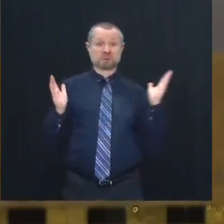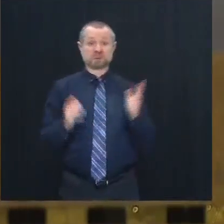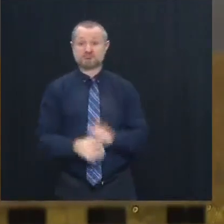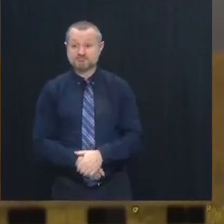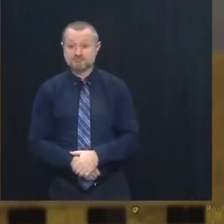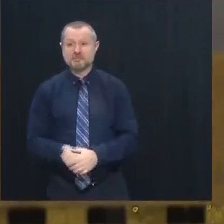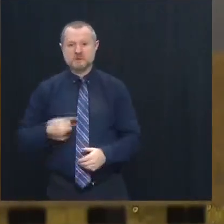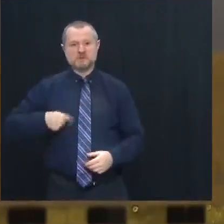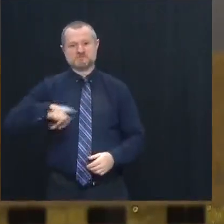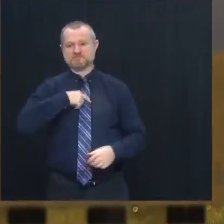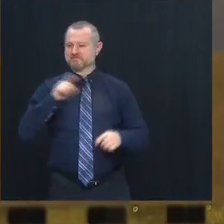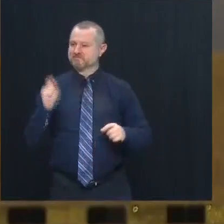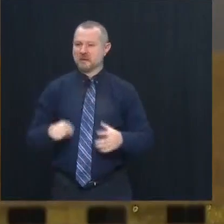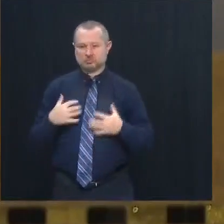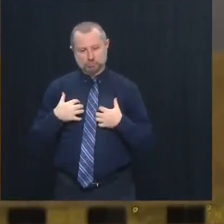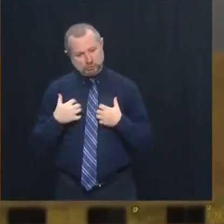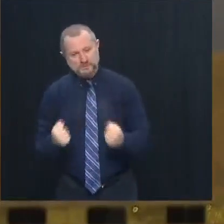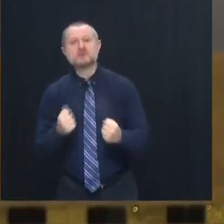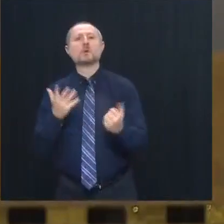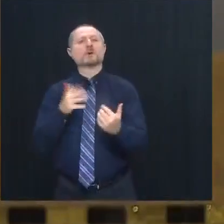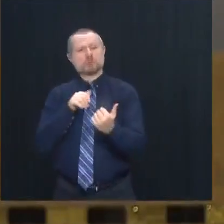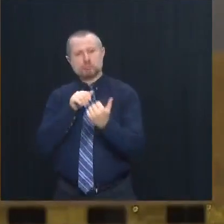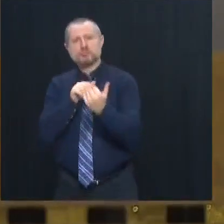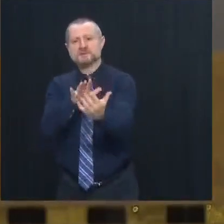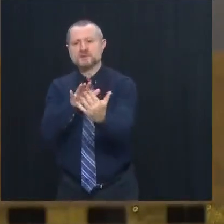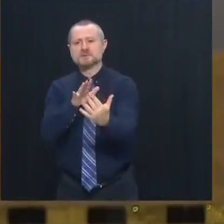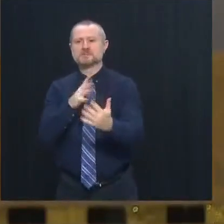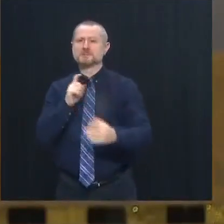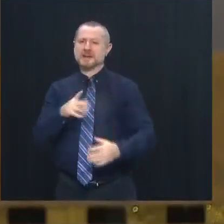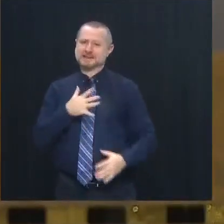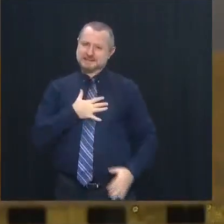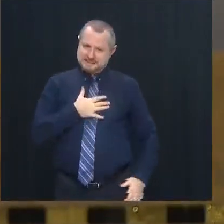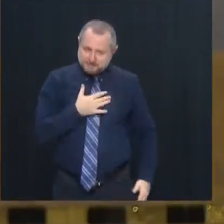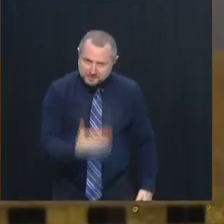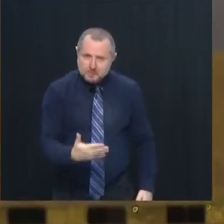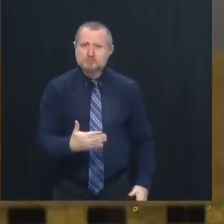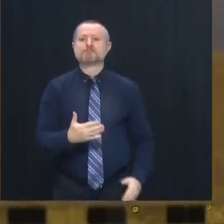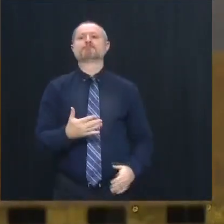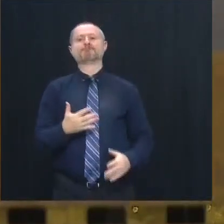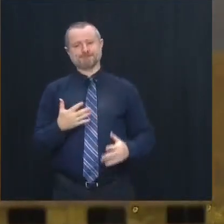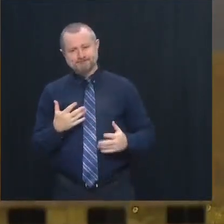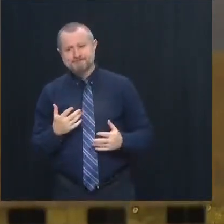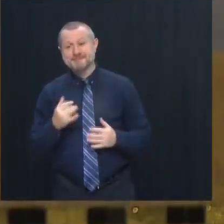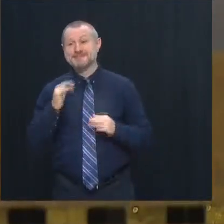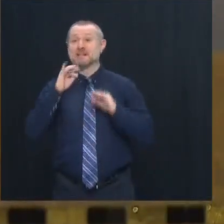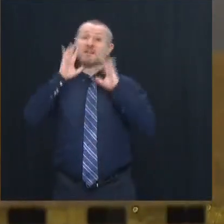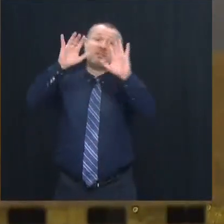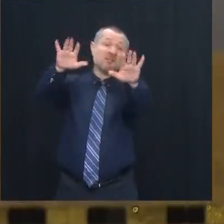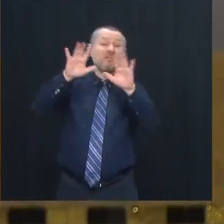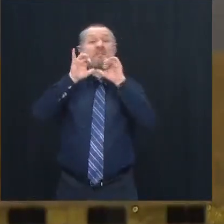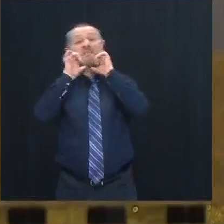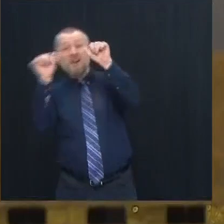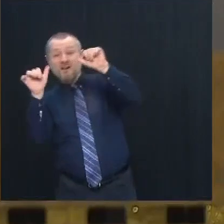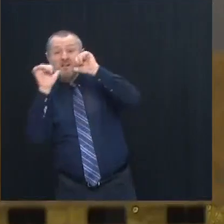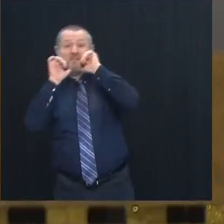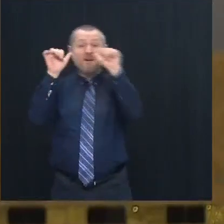THIS NATION. THAT IS THE SAD REALITY. WE MUST HAVE THE COURAGE TO FACE